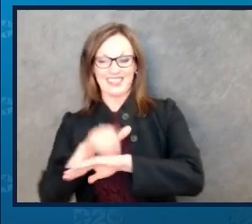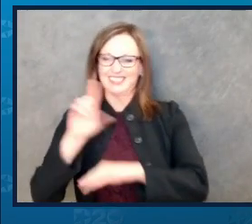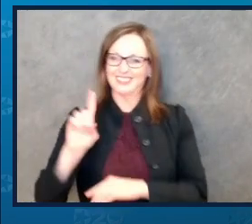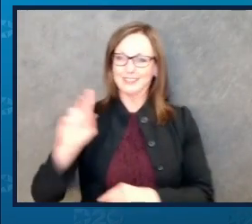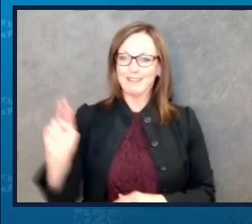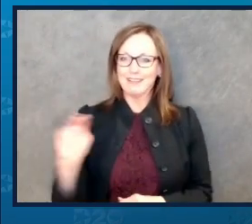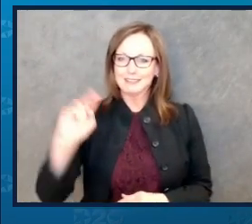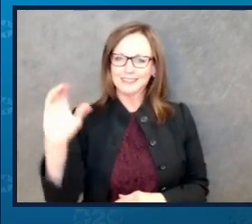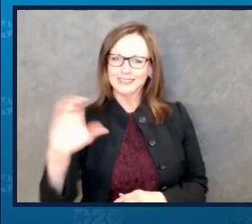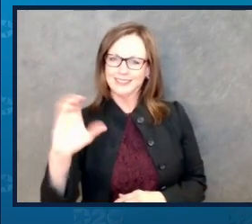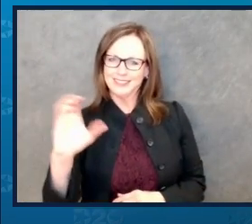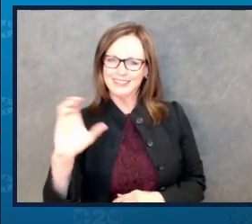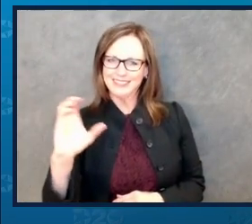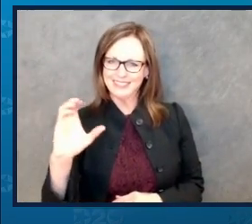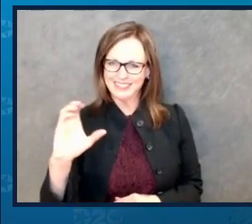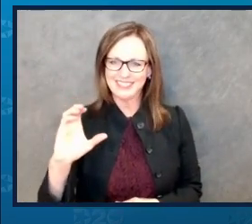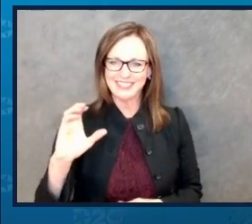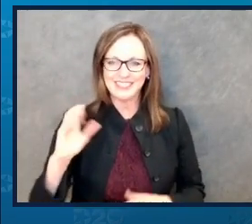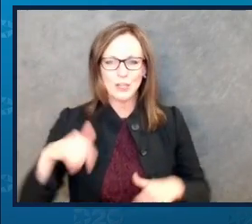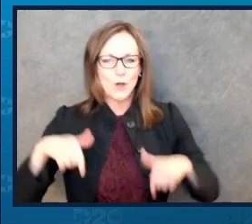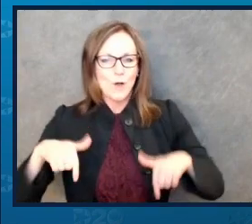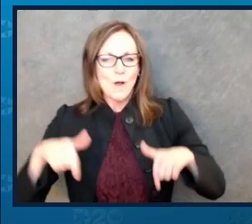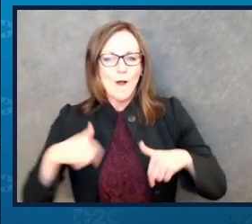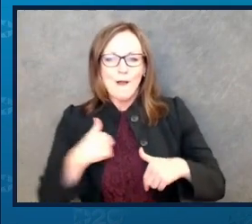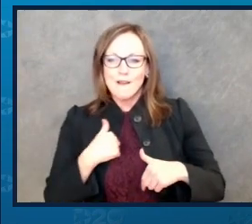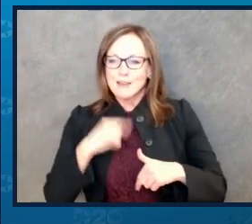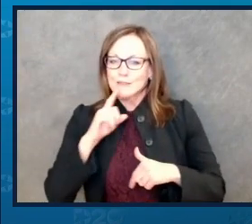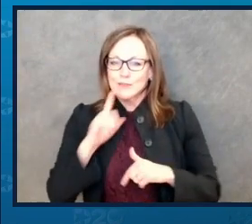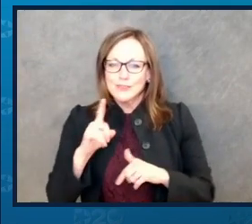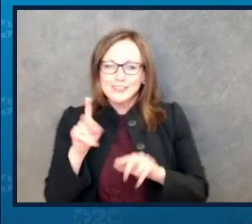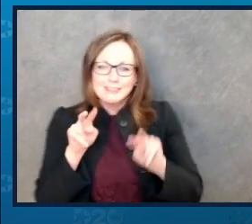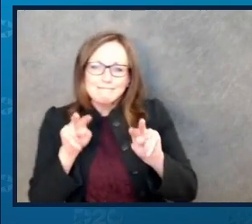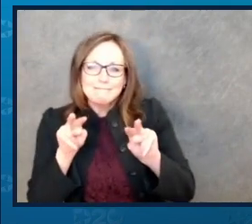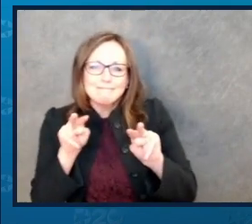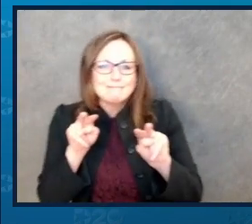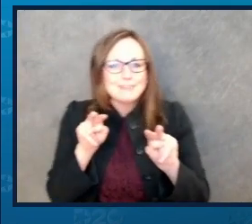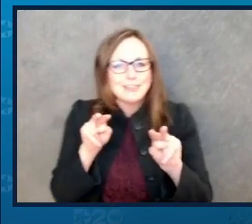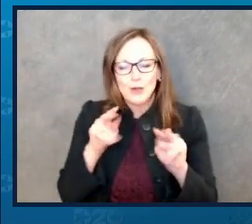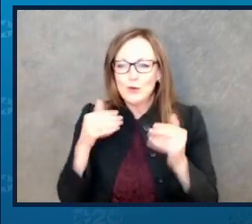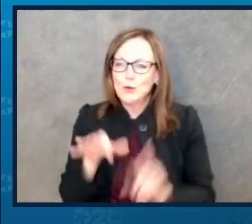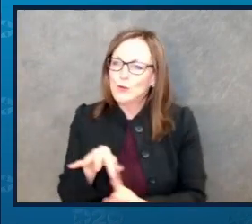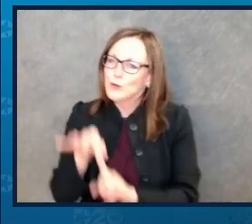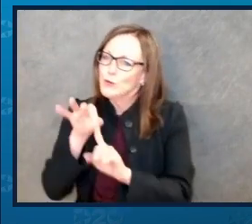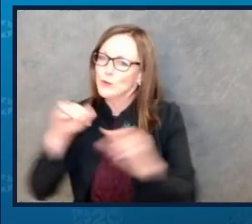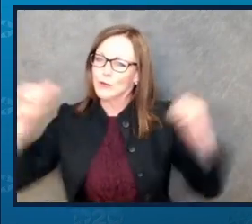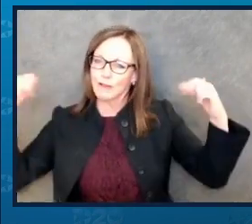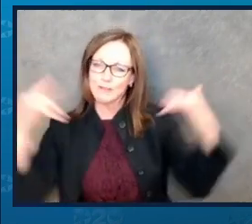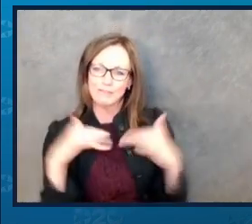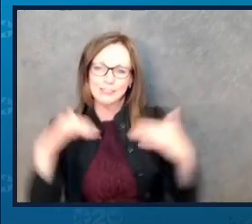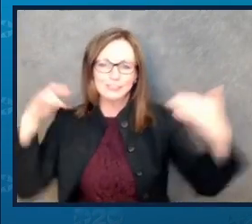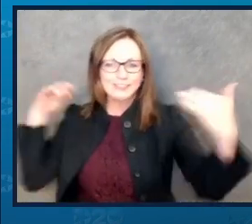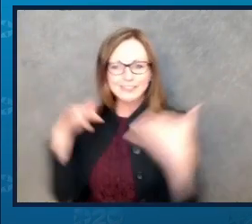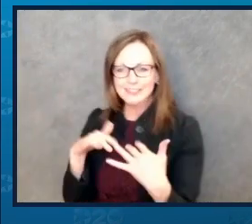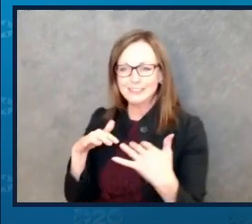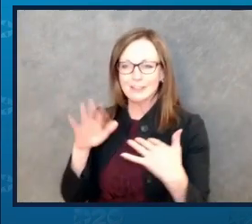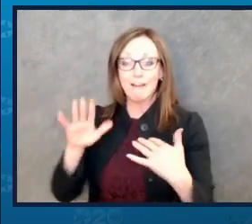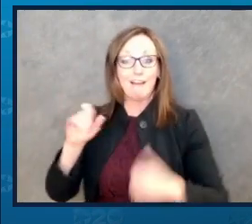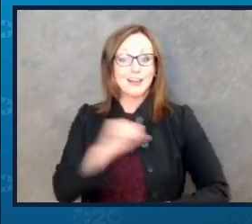I AM HONORED TO BE JOINING YOU Z WE CONTINUE TO CELEBRATE THE UNCONVENTIONAL JONES. WE WILL BE HEARING A LOT MORE I